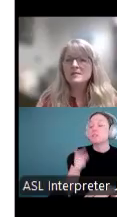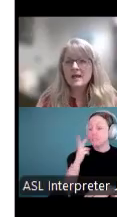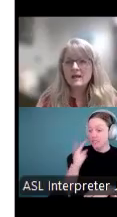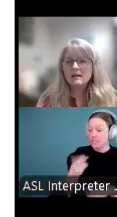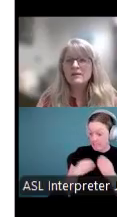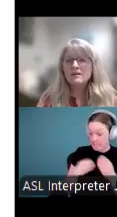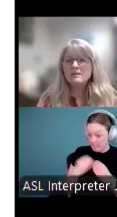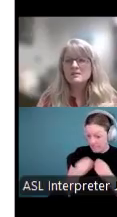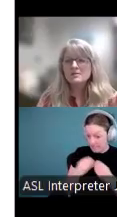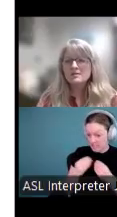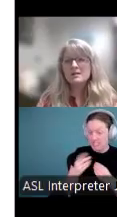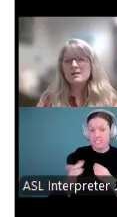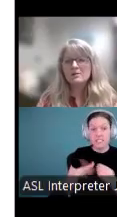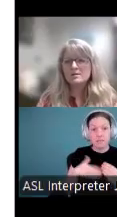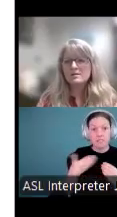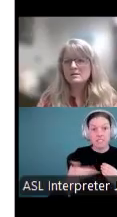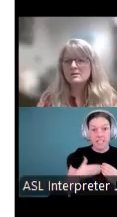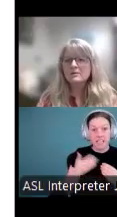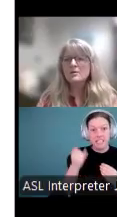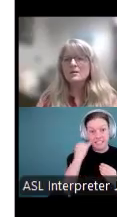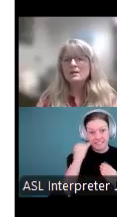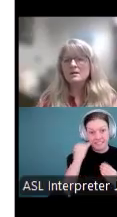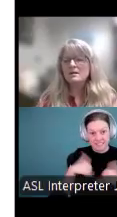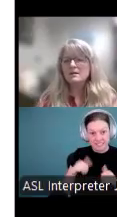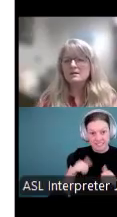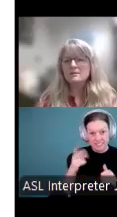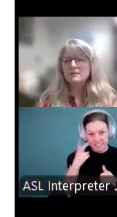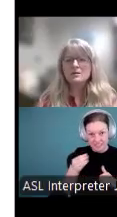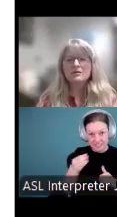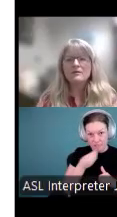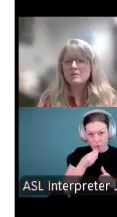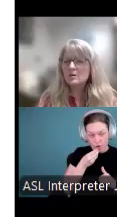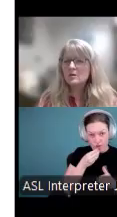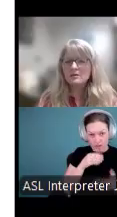upset if he could still see there was food in a serving bowl